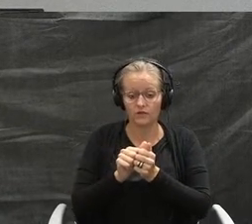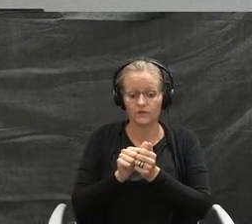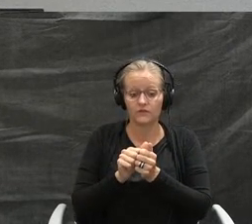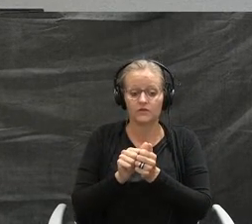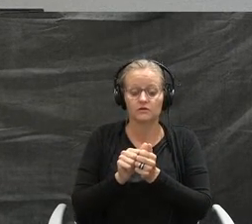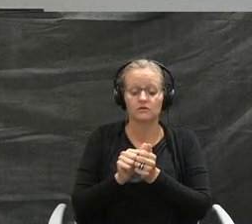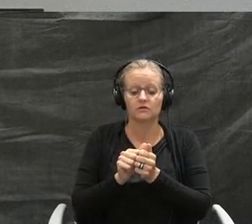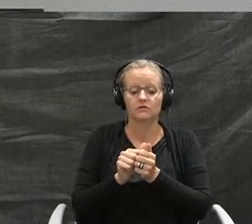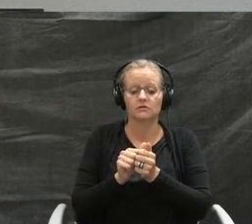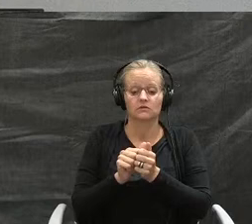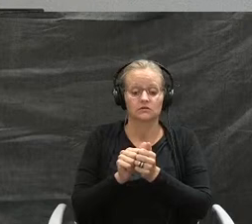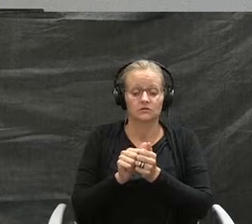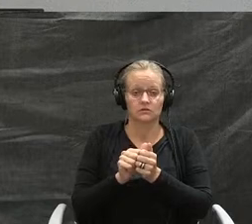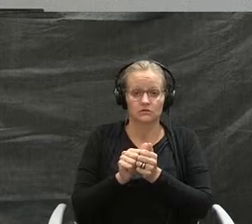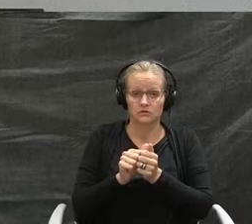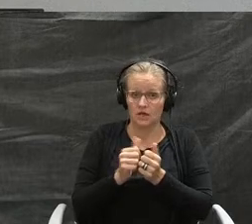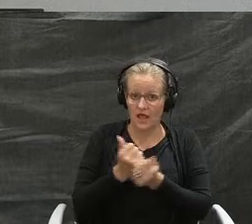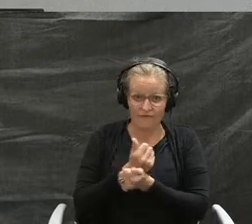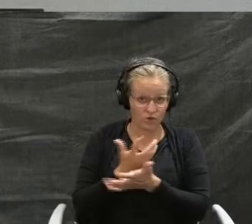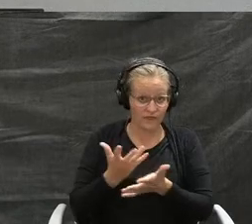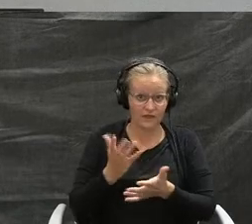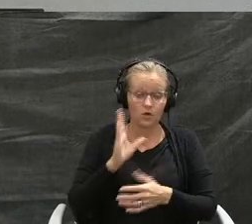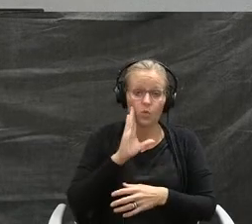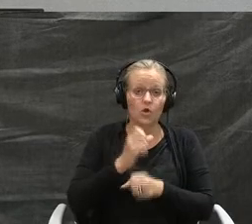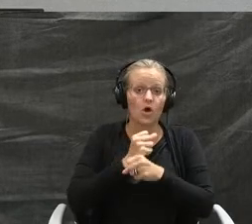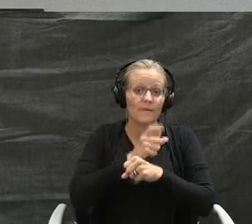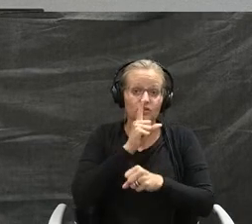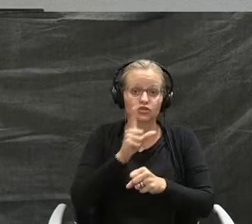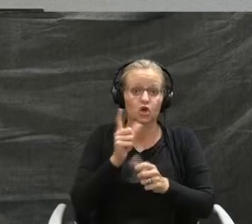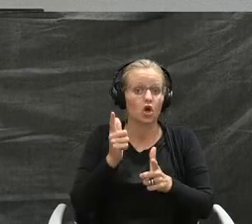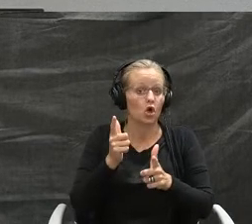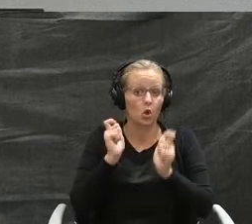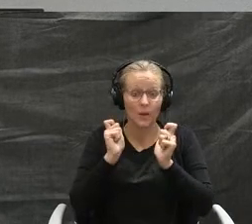can be quick identification of a potential problem and the